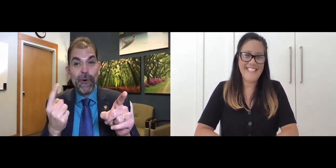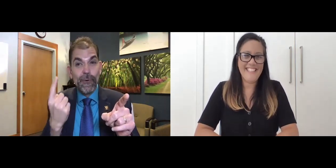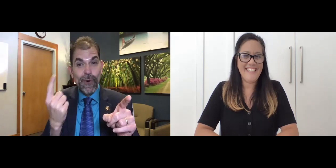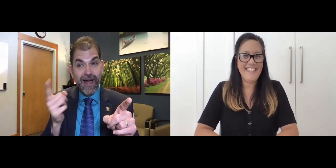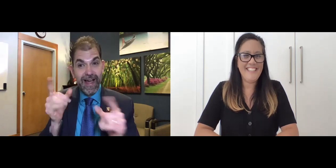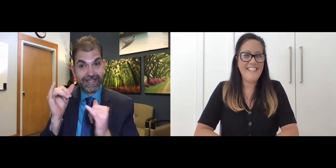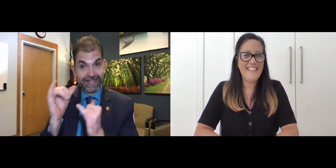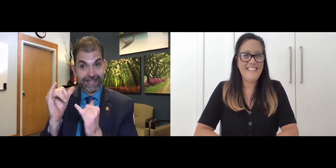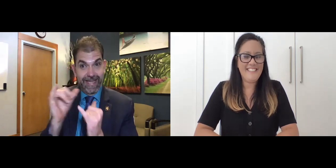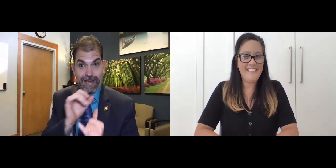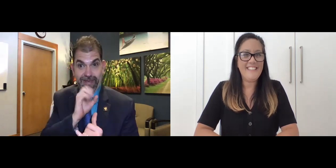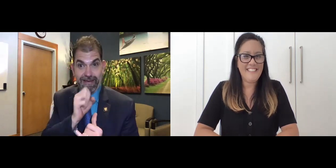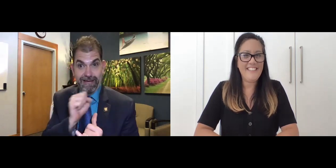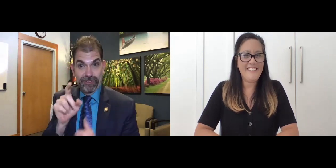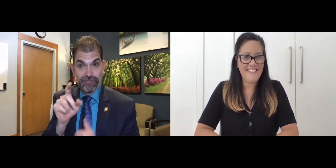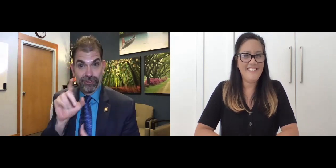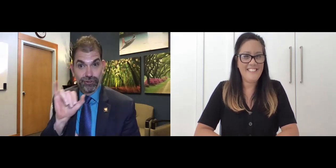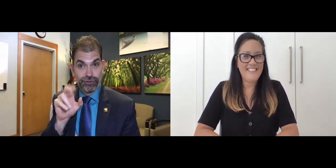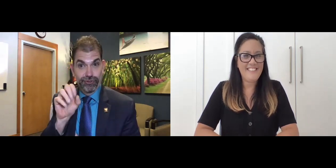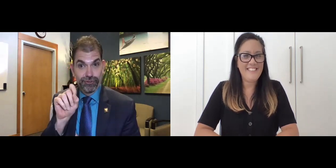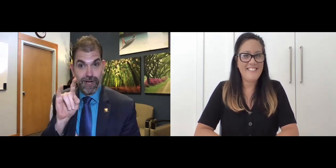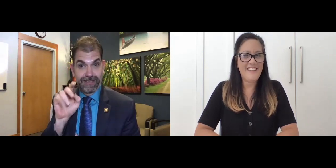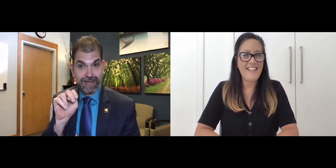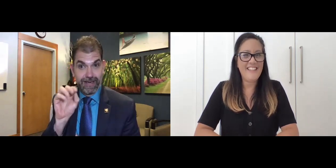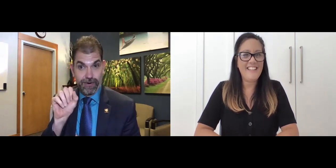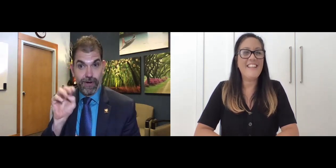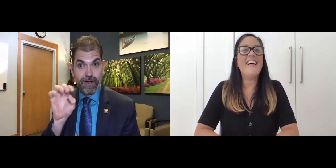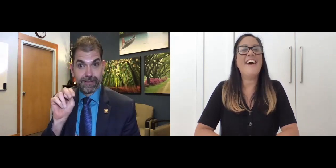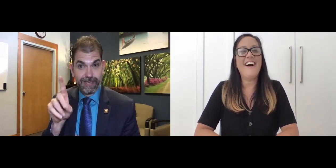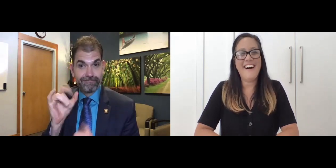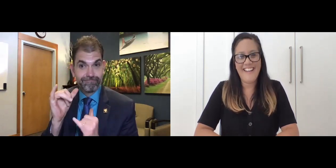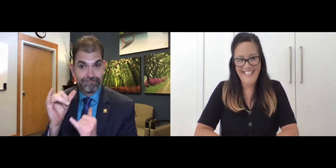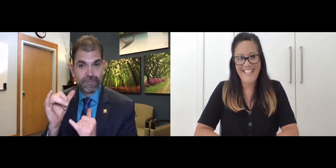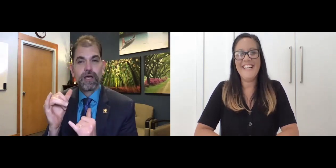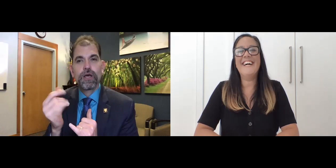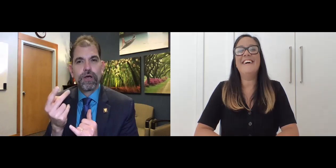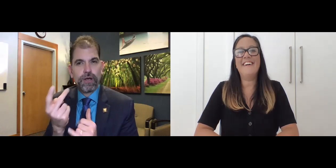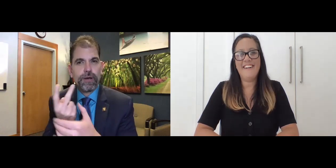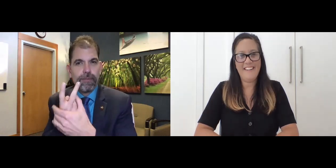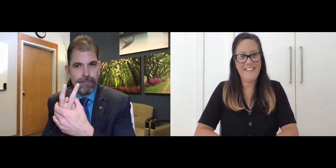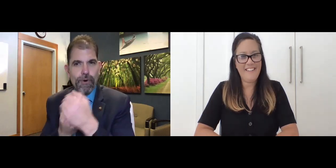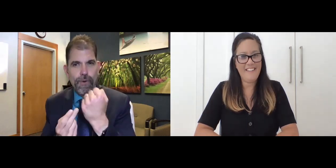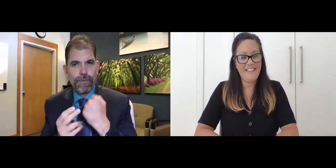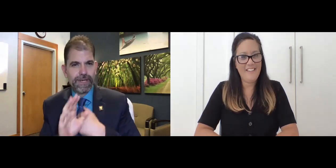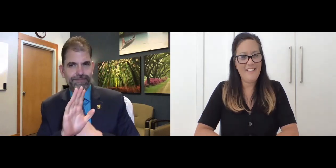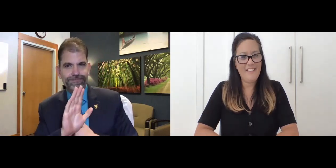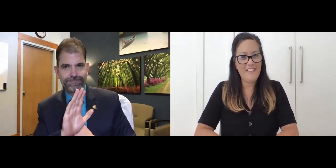Well, they had a brother who was the same age as me and